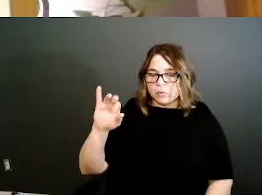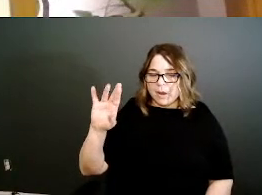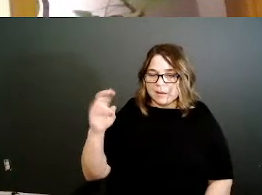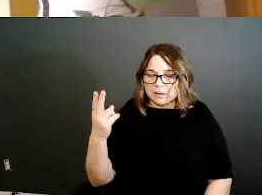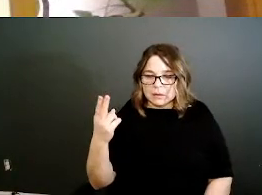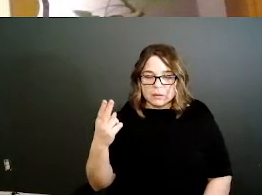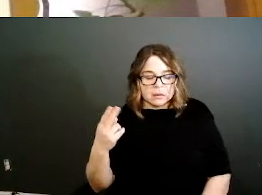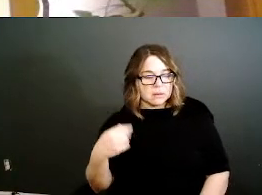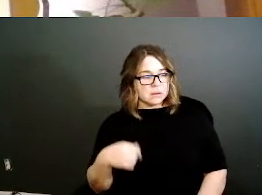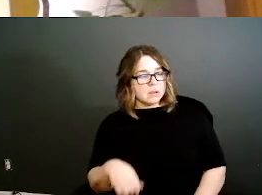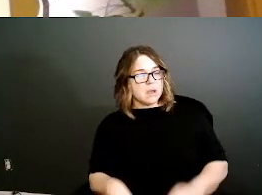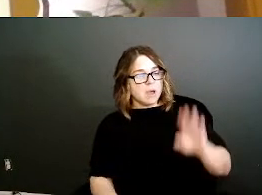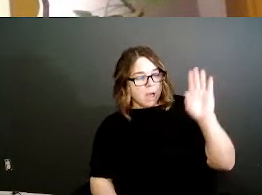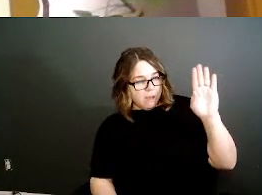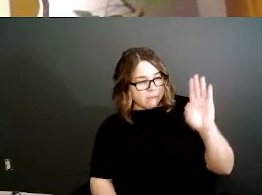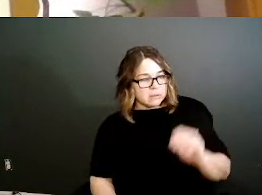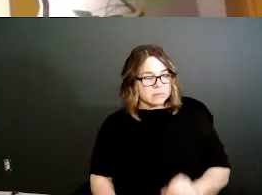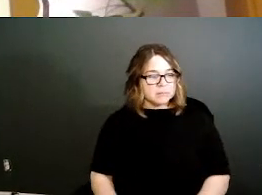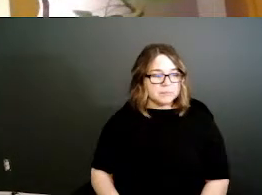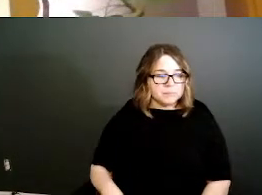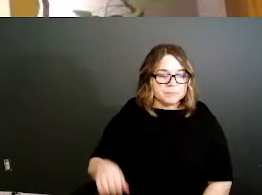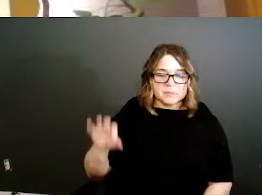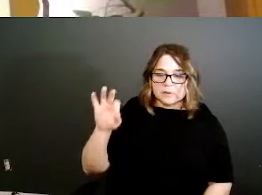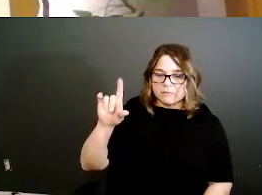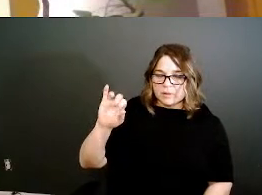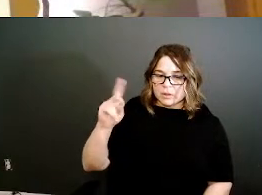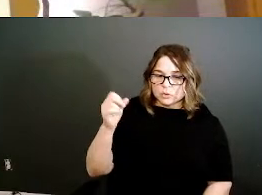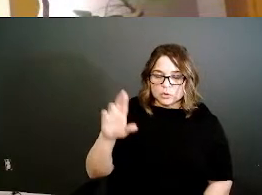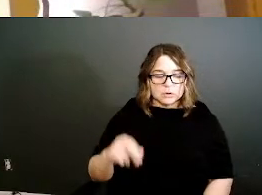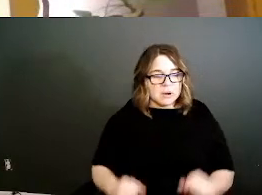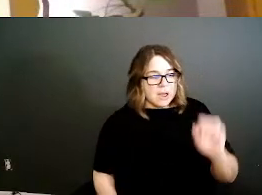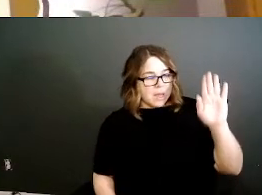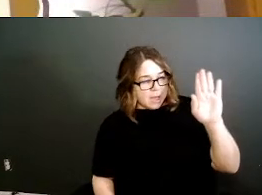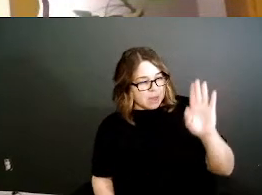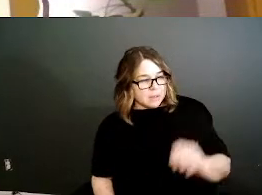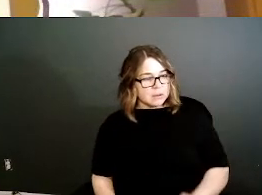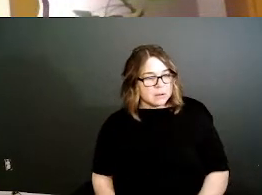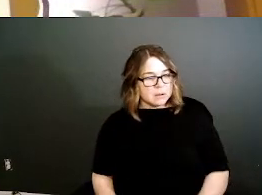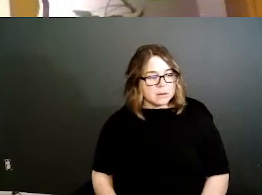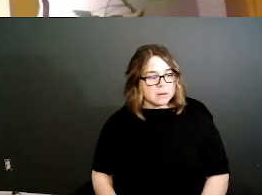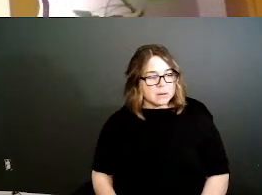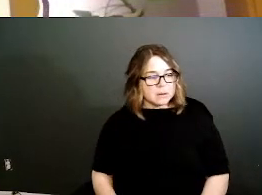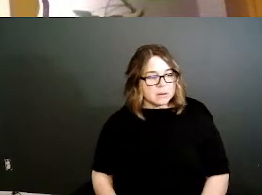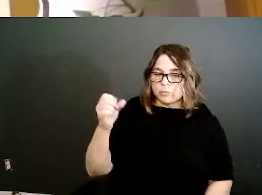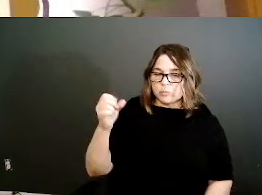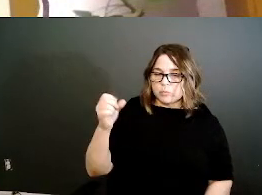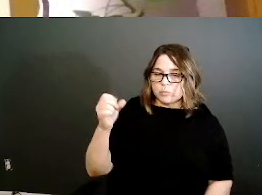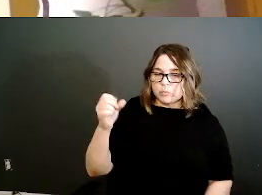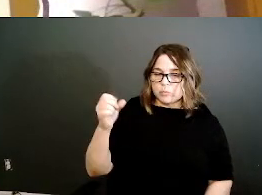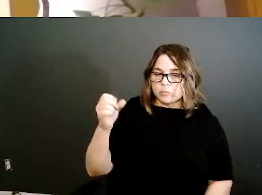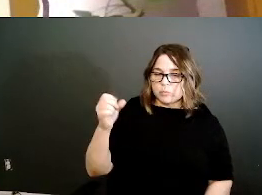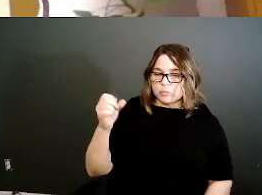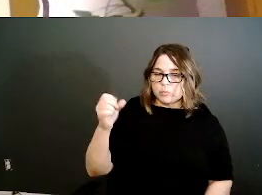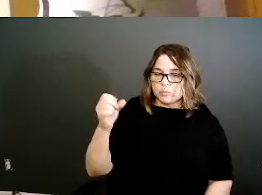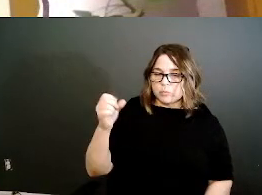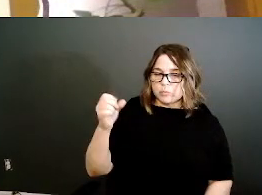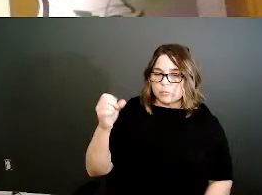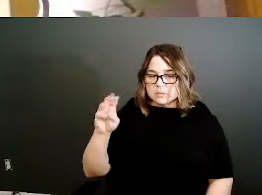≫ COUNCIL MEMBER ELLISON: AYE. ≫ Clerk: COUNCIL MEMBER GOODMAN. ≫ COUNCIL MEMBER GOODMAN: AYE. ≫ Clerk: COUNCIL MEMBER JOHNSON. ≫ COUNCIL MEMBER JOHNSON: AYE. ≫ Clerk: VICE PRESIDENT JENKINS.